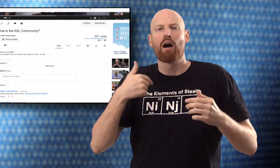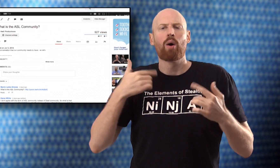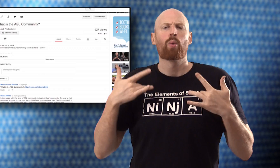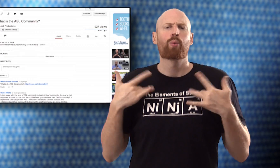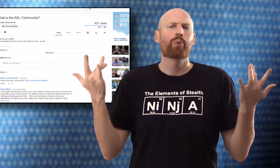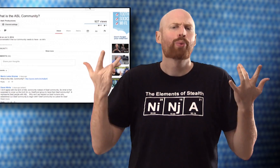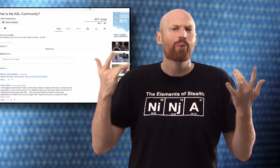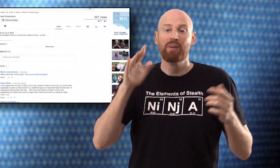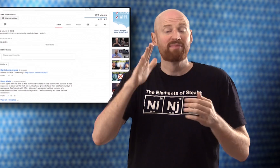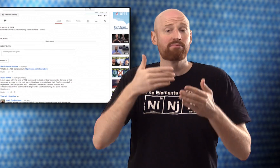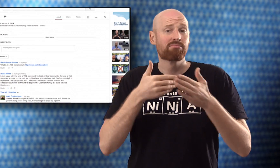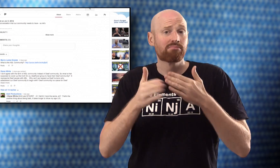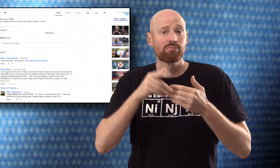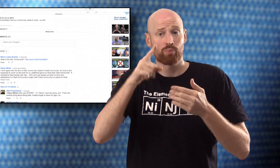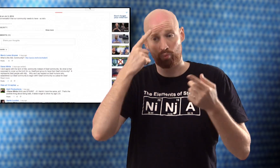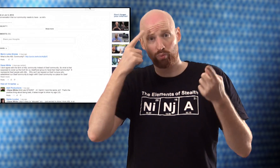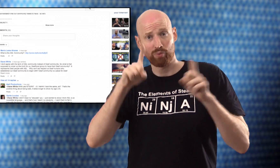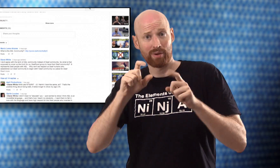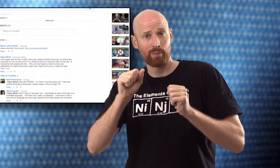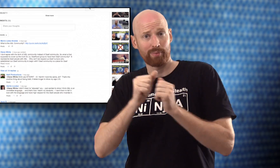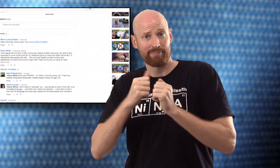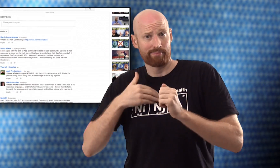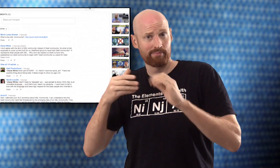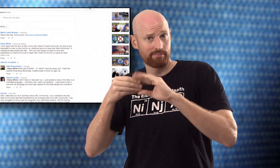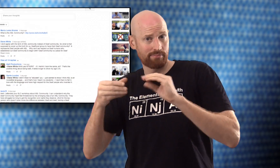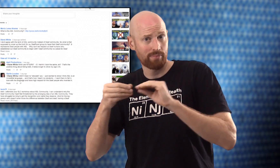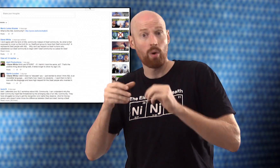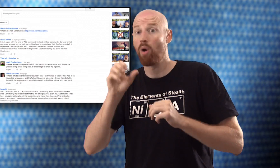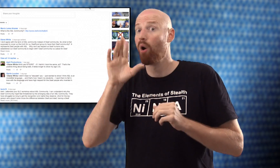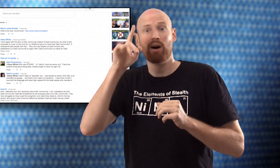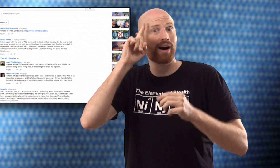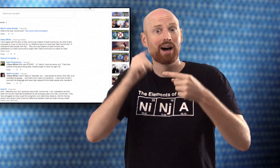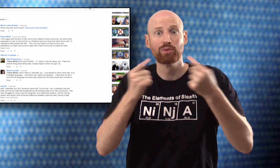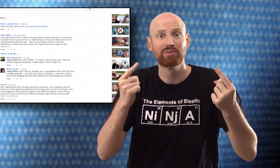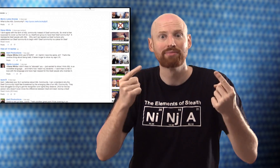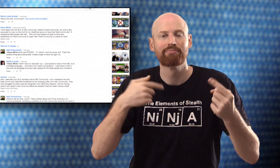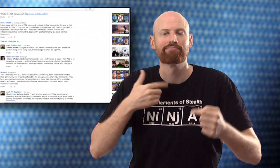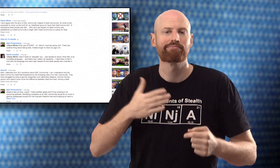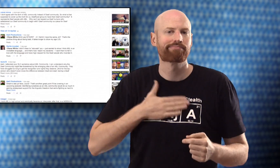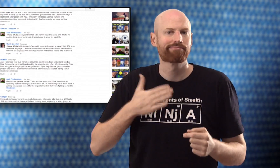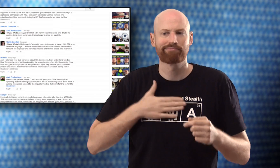gotten have been wonderful. It doesn't matter if you agree with my opinion or disagree with my opinion. I will